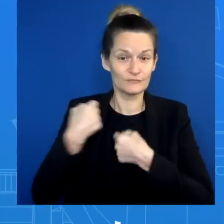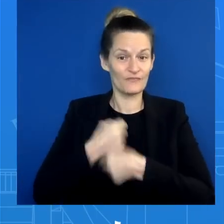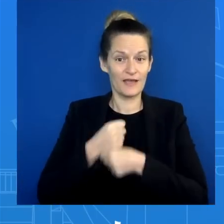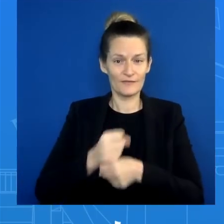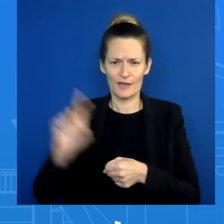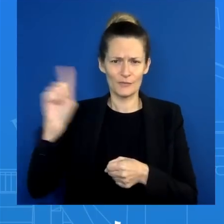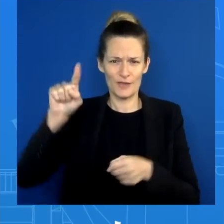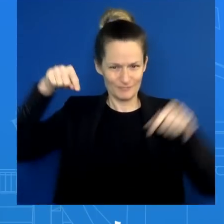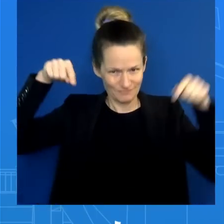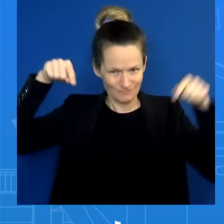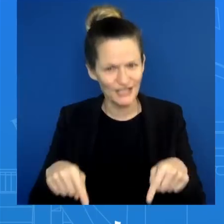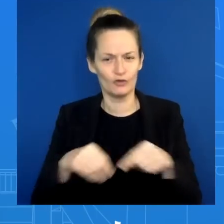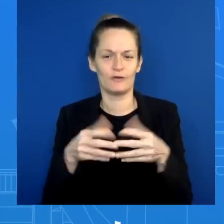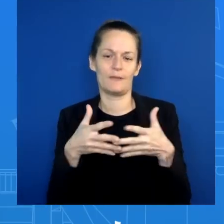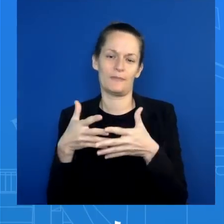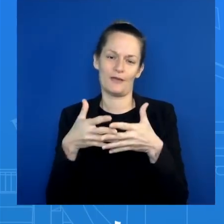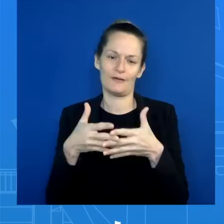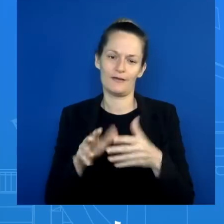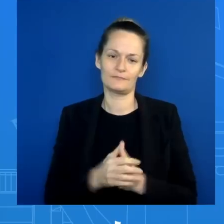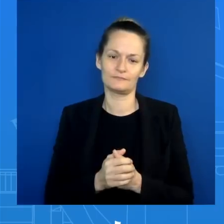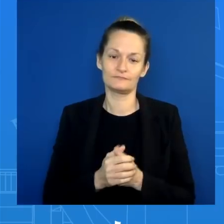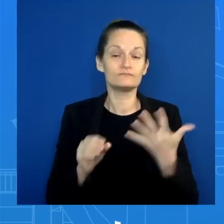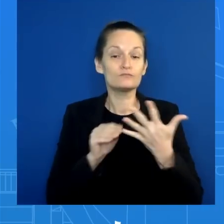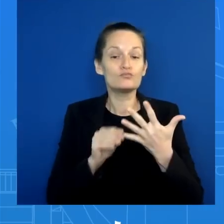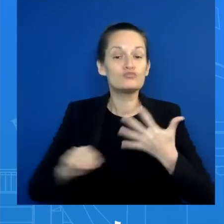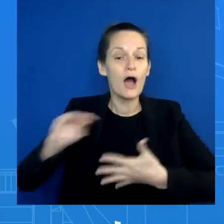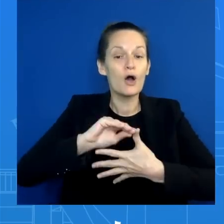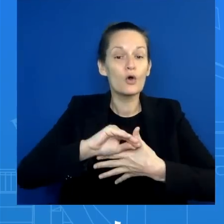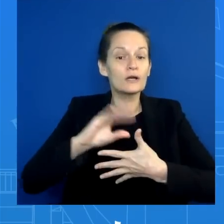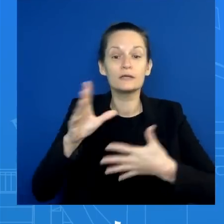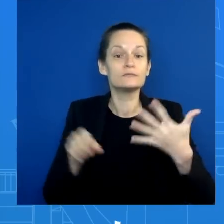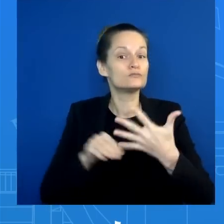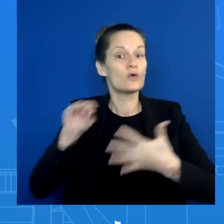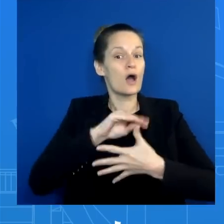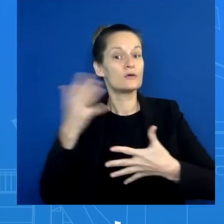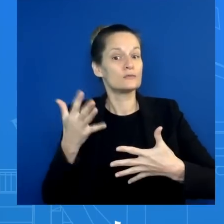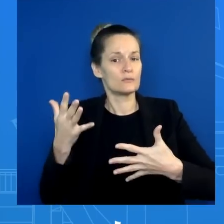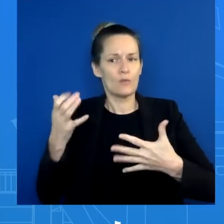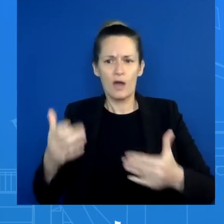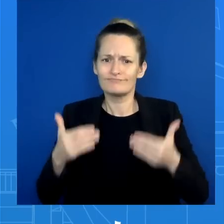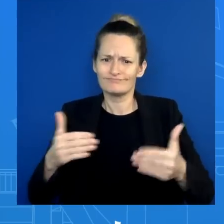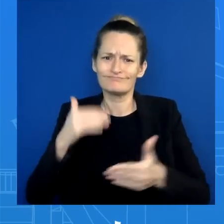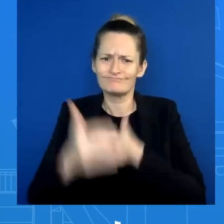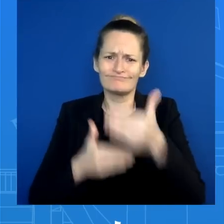It will also establish an inter-agency council to coordinate implementation of the law.